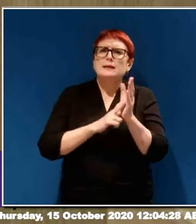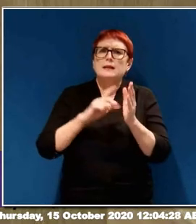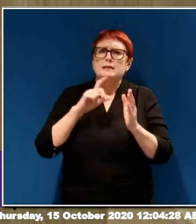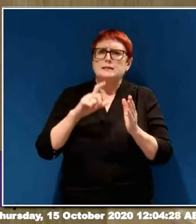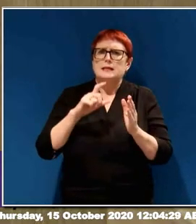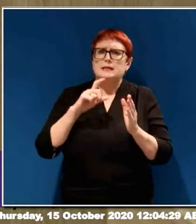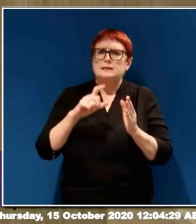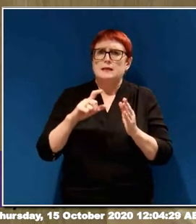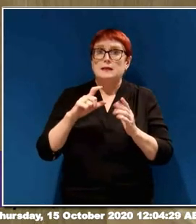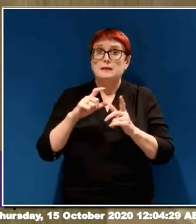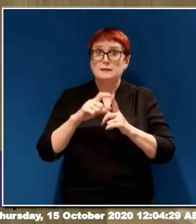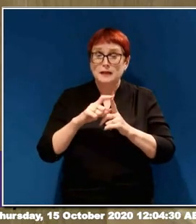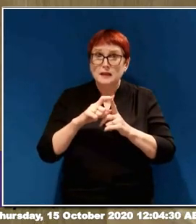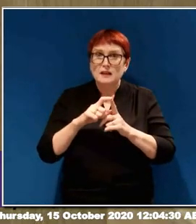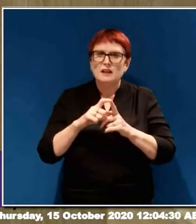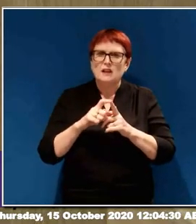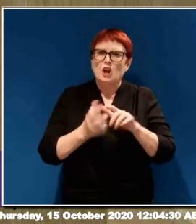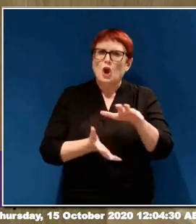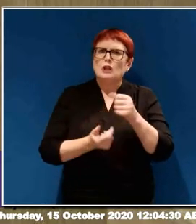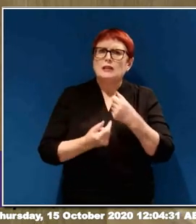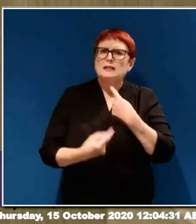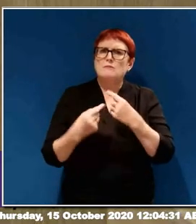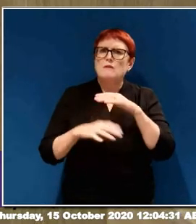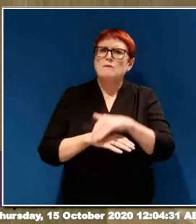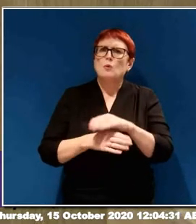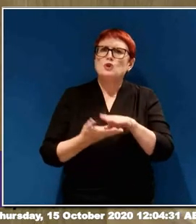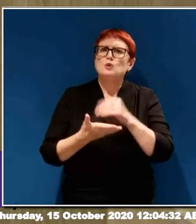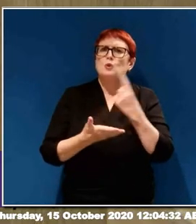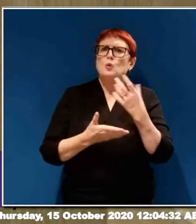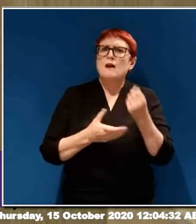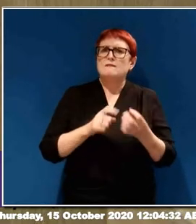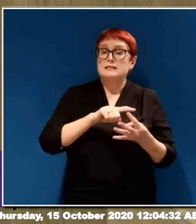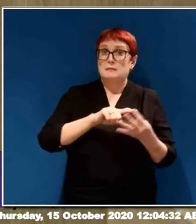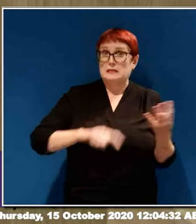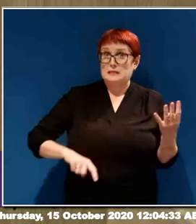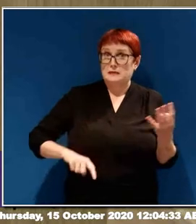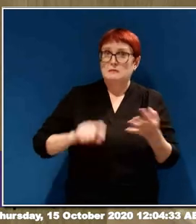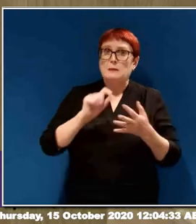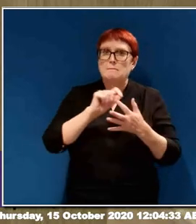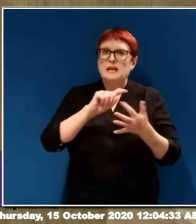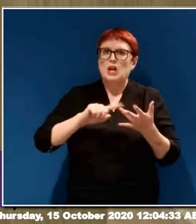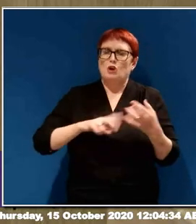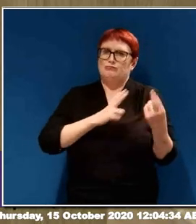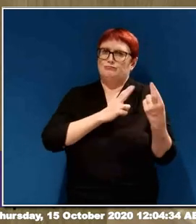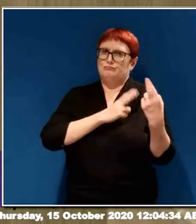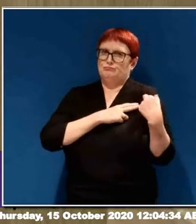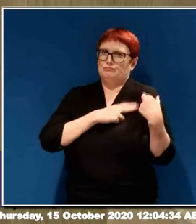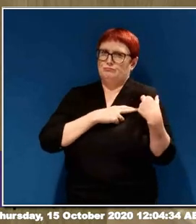Most of the PEOs are the overseers of that in our regions, and we provide